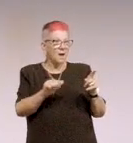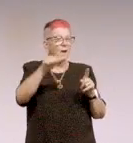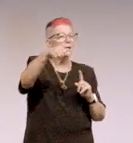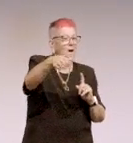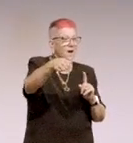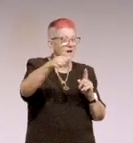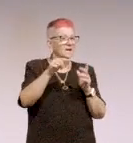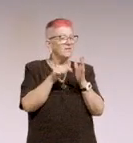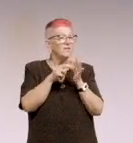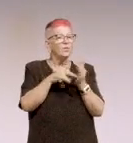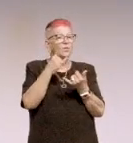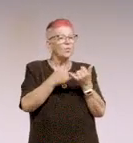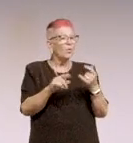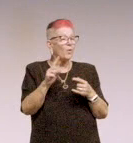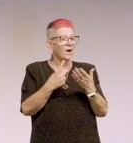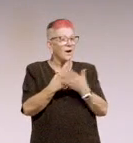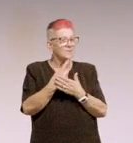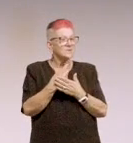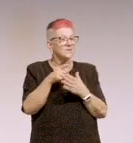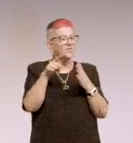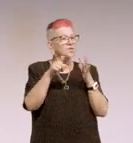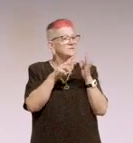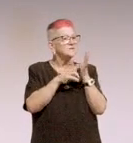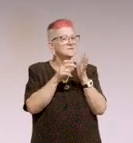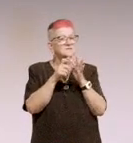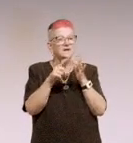And that's what happened with indicators.